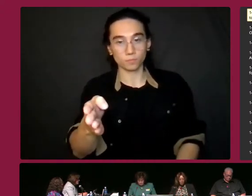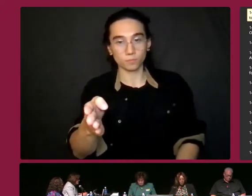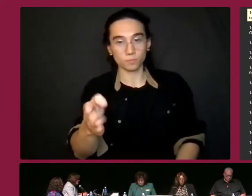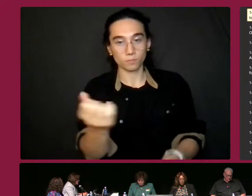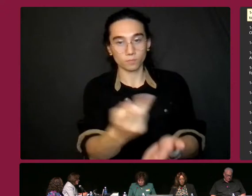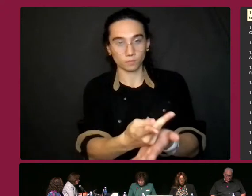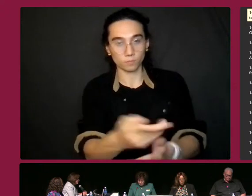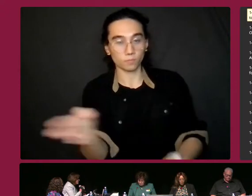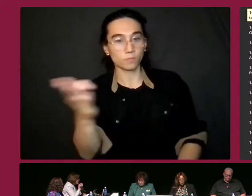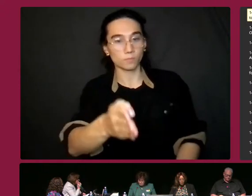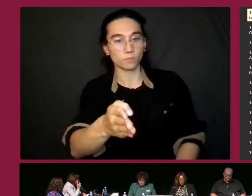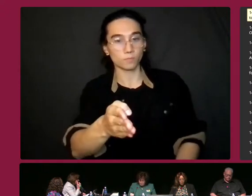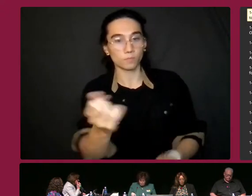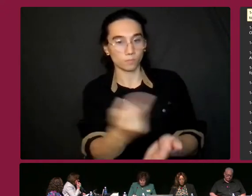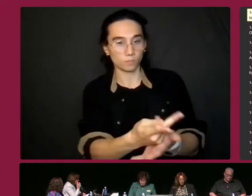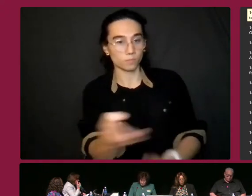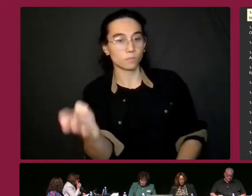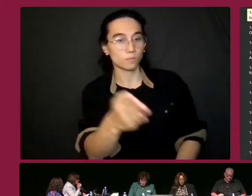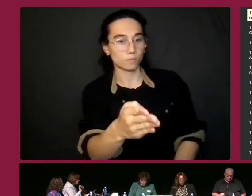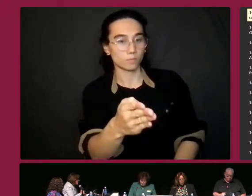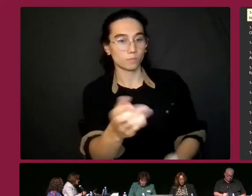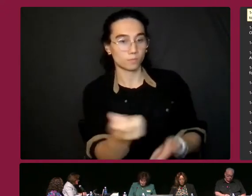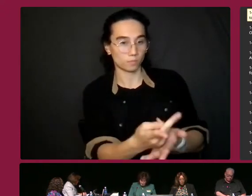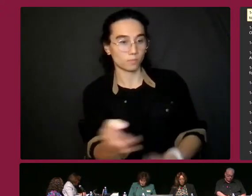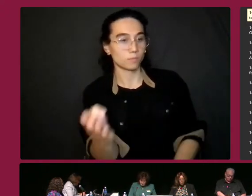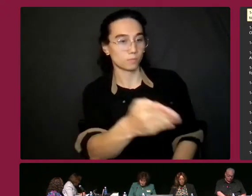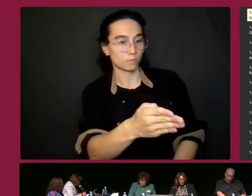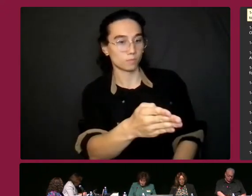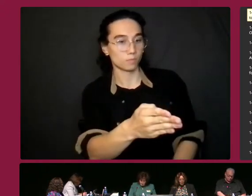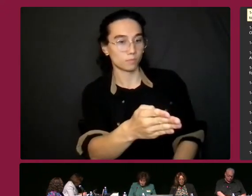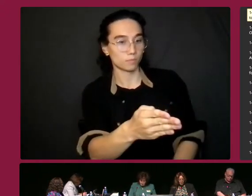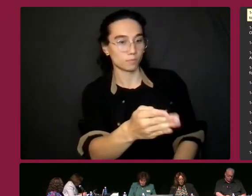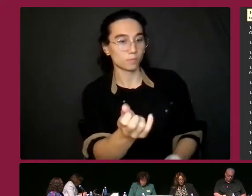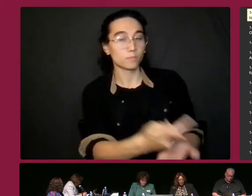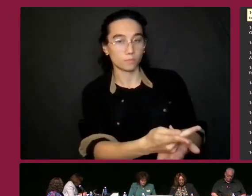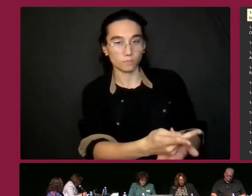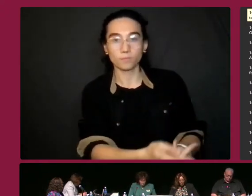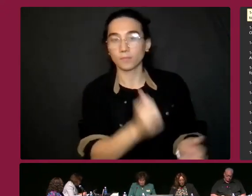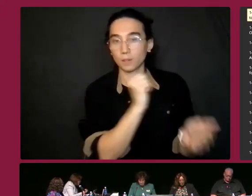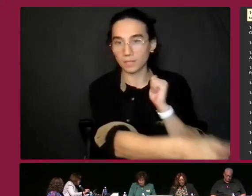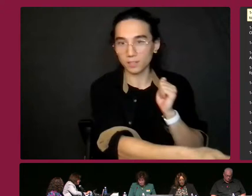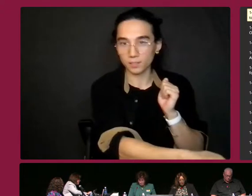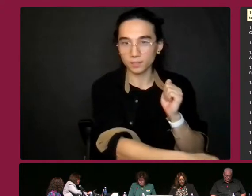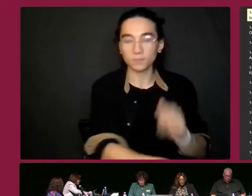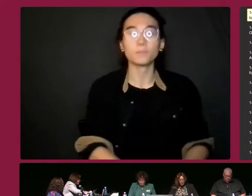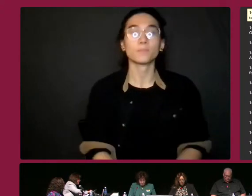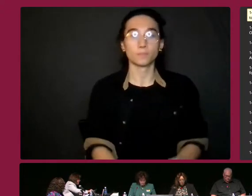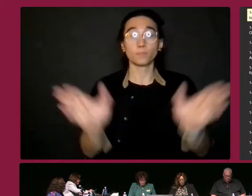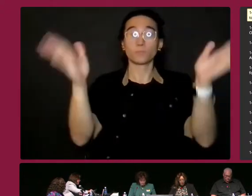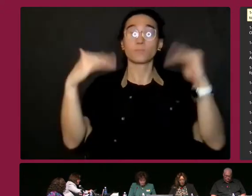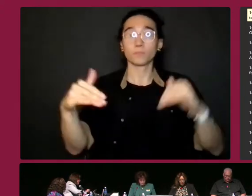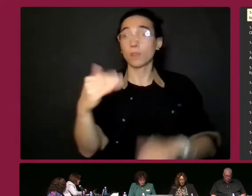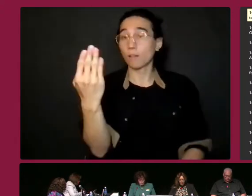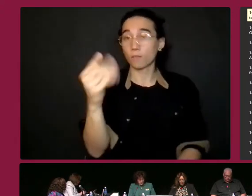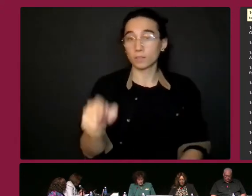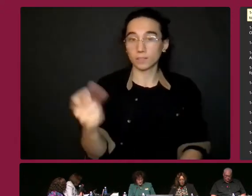Yes. Trustee Buffalo? Yes. Trustee Adams? Aye. Trustee Harvey? Yes. Motion carries. 14 11 is approval of amendment number